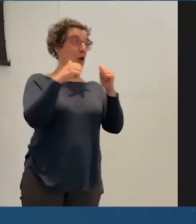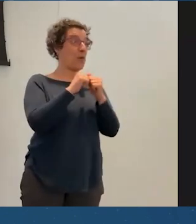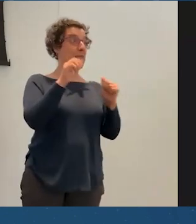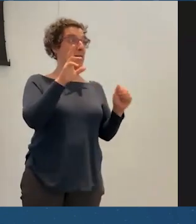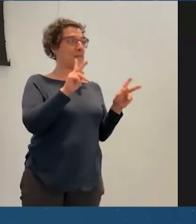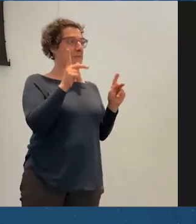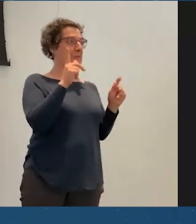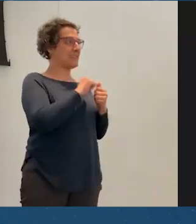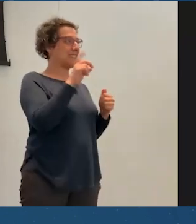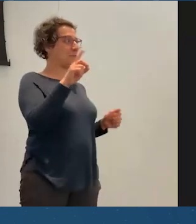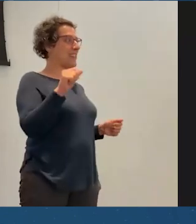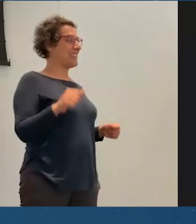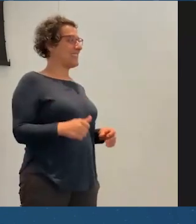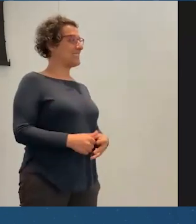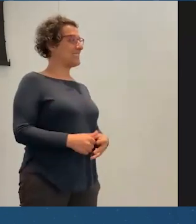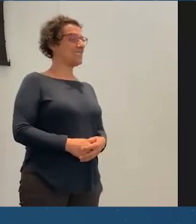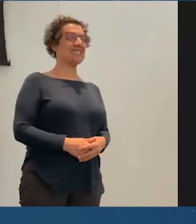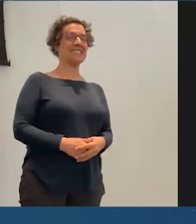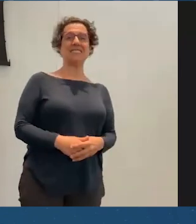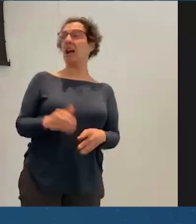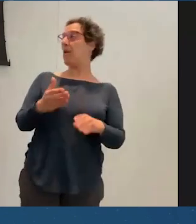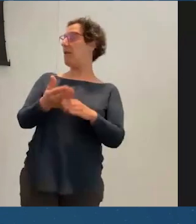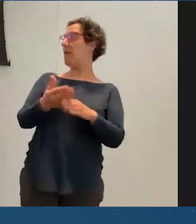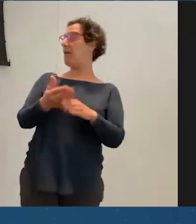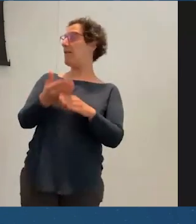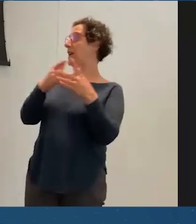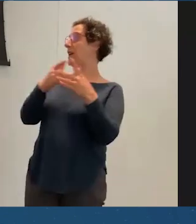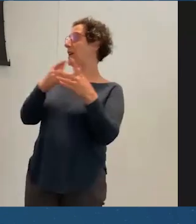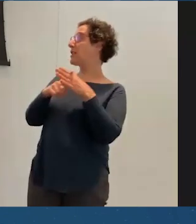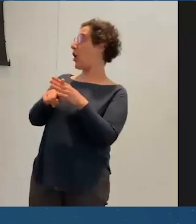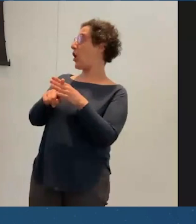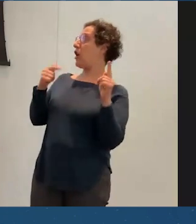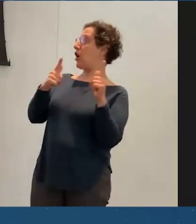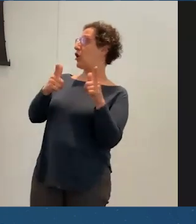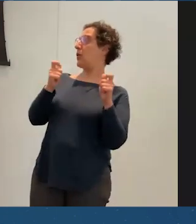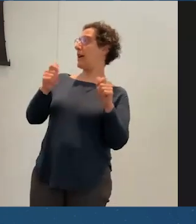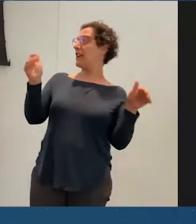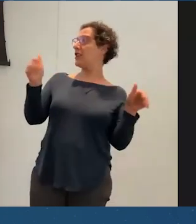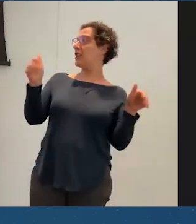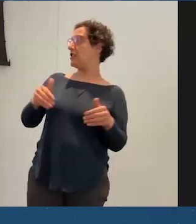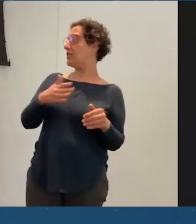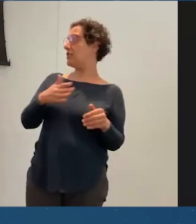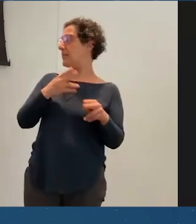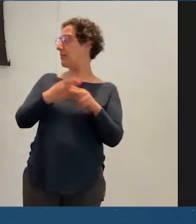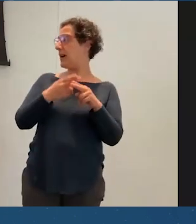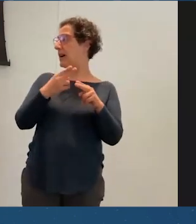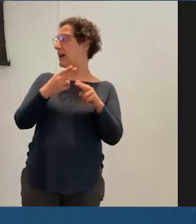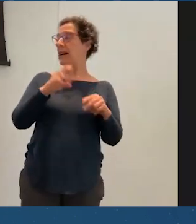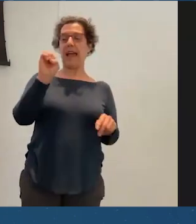So before we kick off, we'll do some quick intros. My name is Erin Leary.